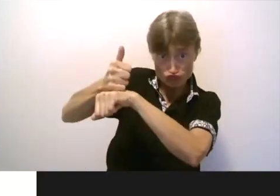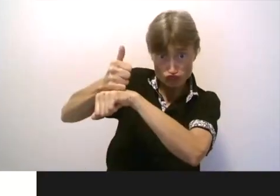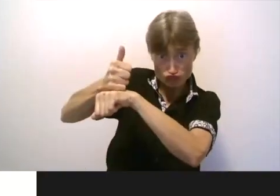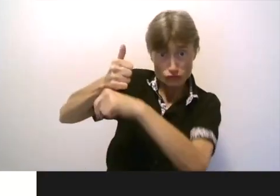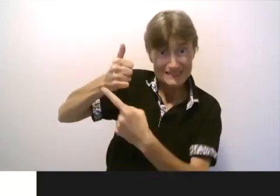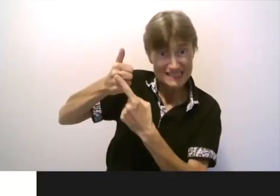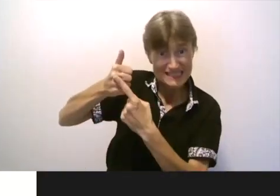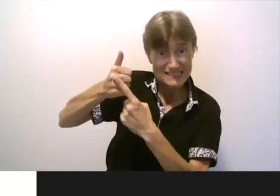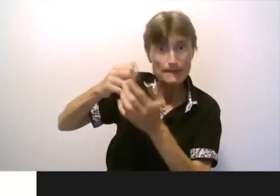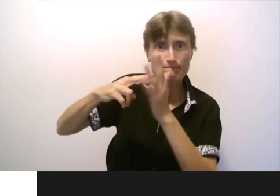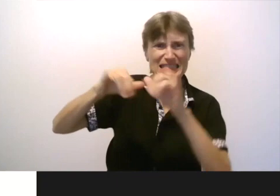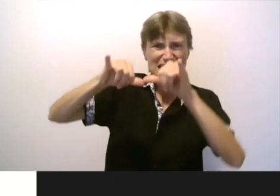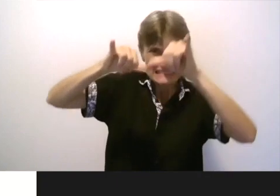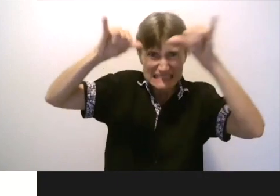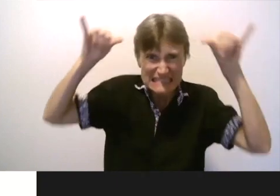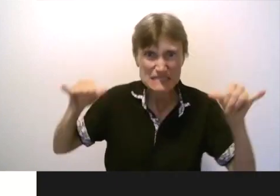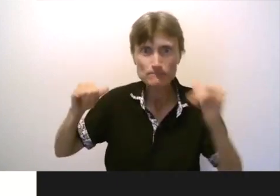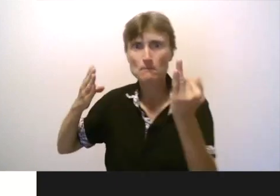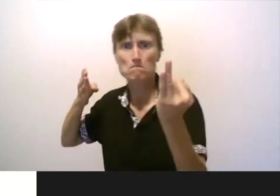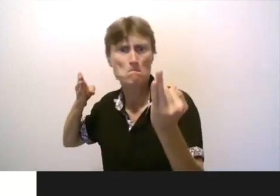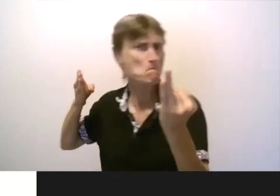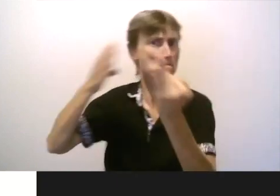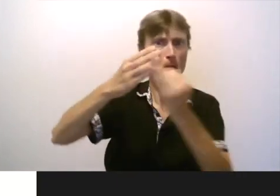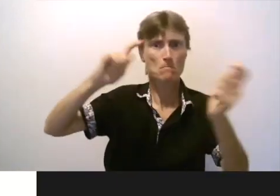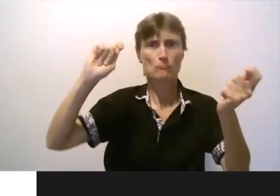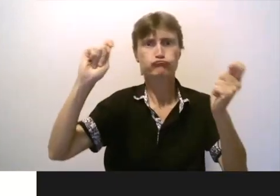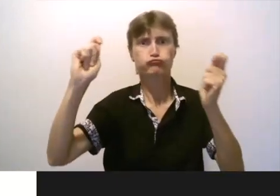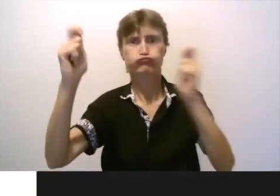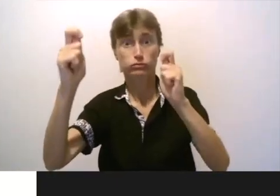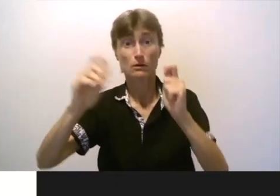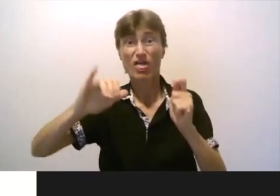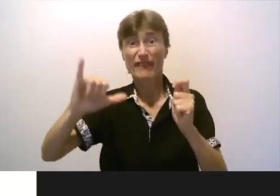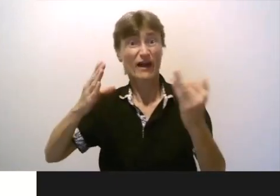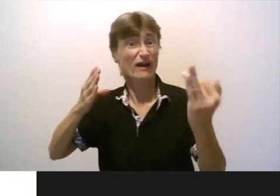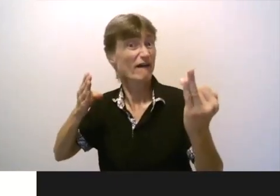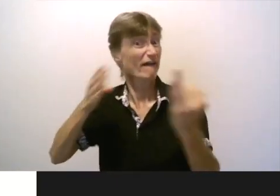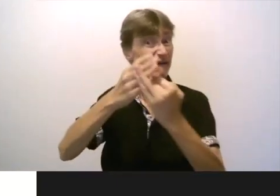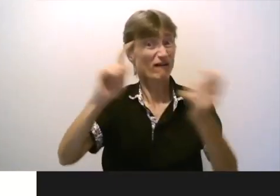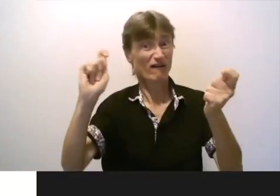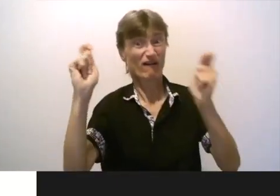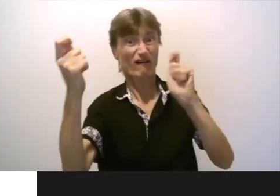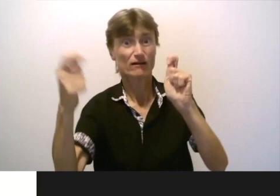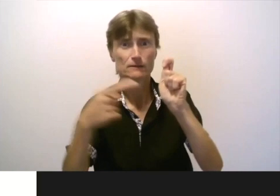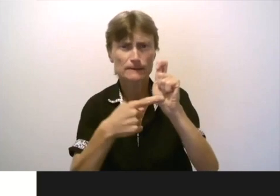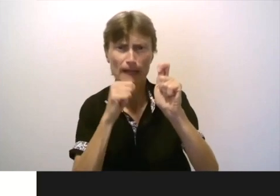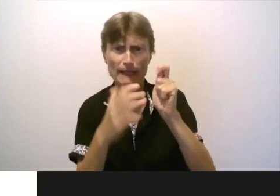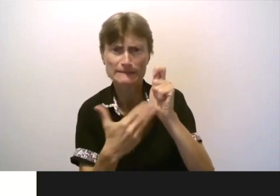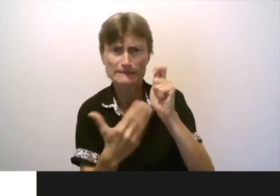and any system systemic change is not easy uh it's why won't the government implement it well you know every party